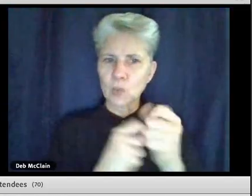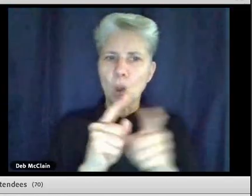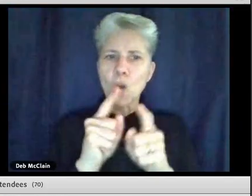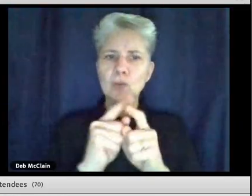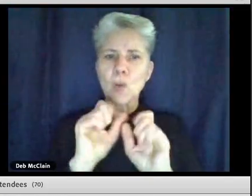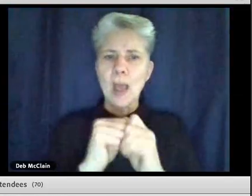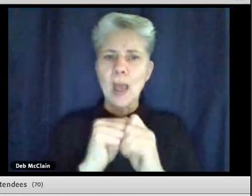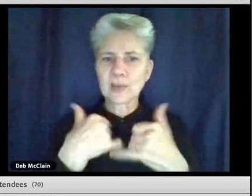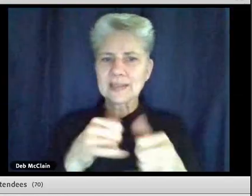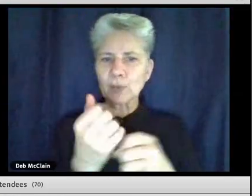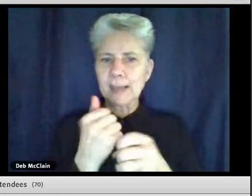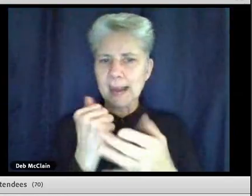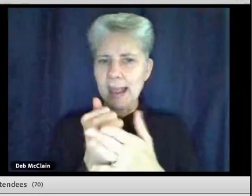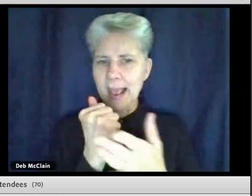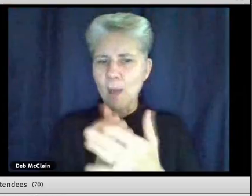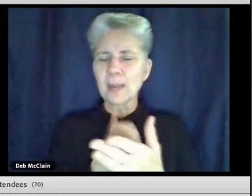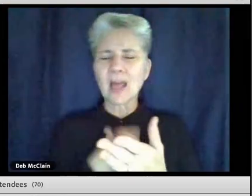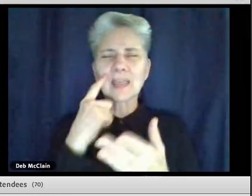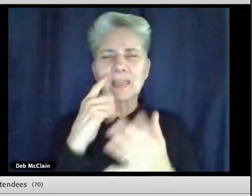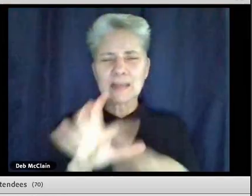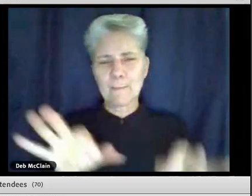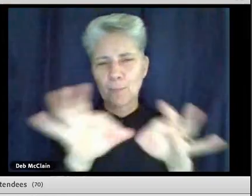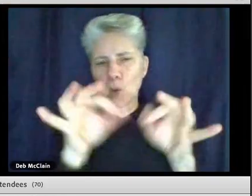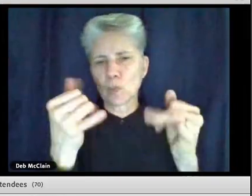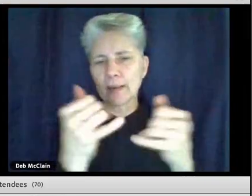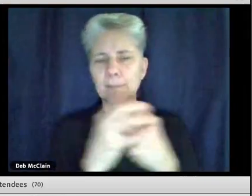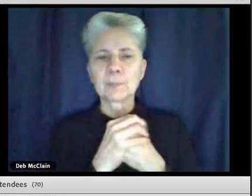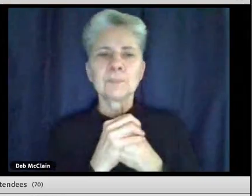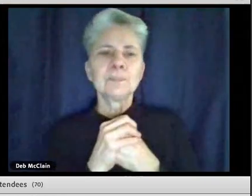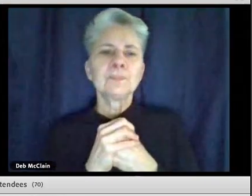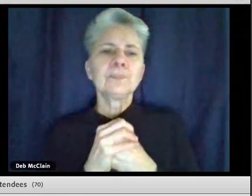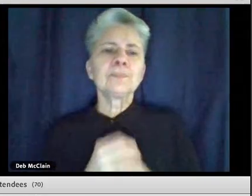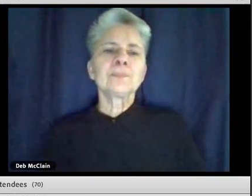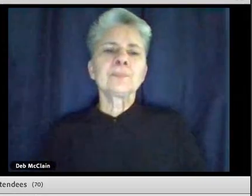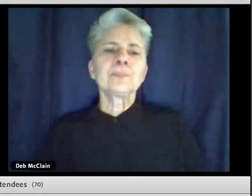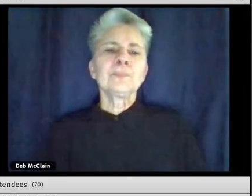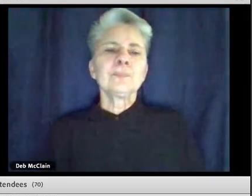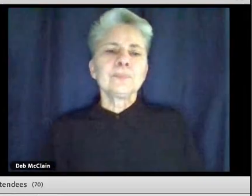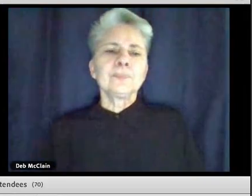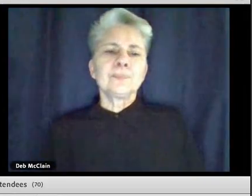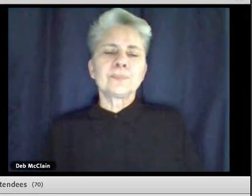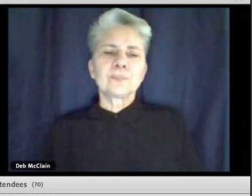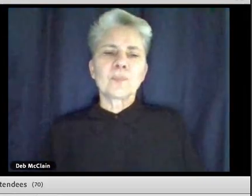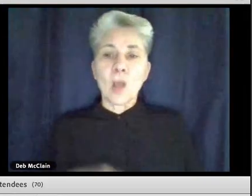but they're also talking about how you can still get help, and I think that's so important right now.